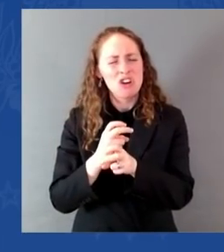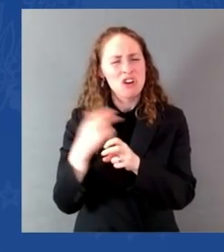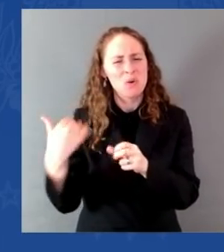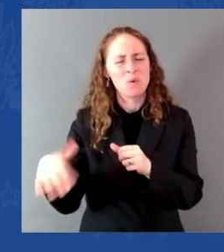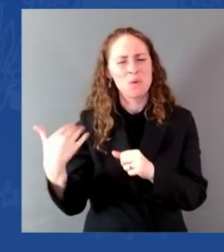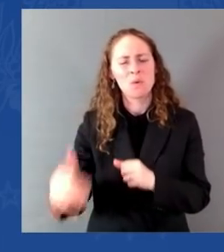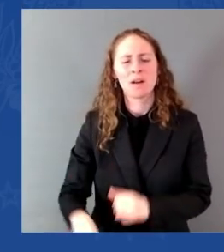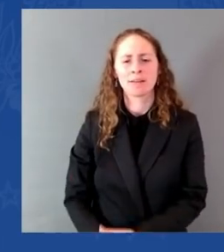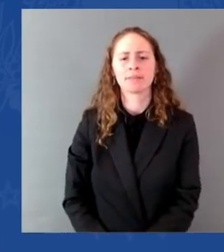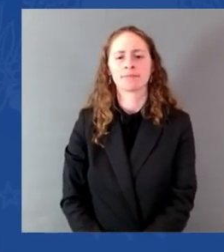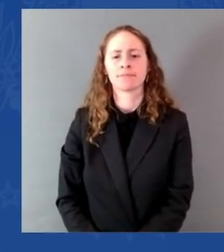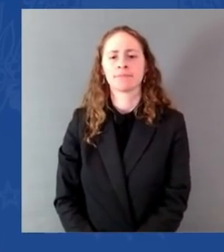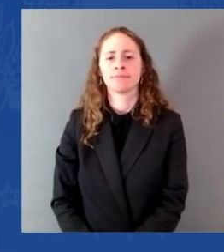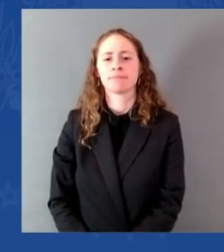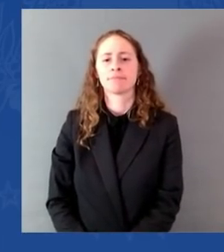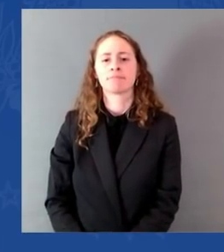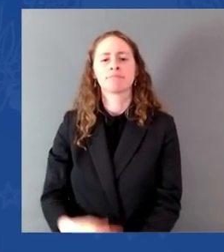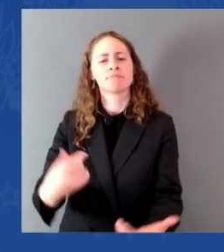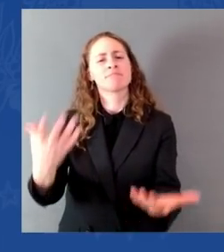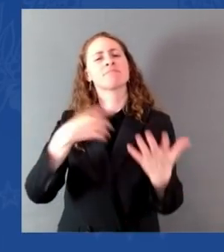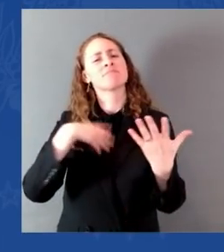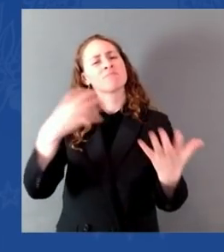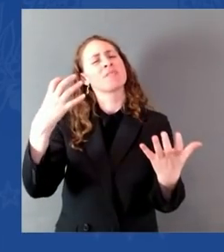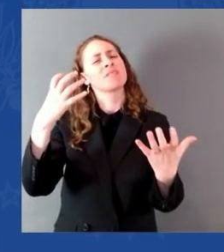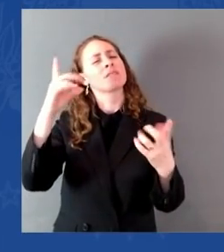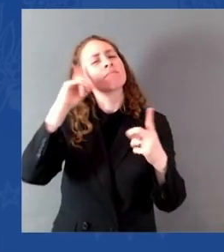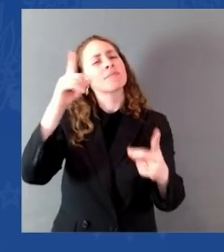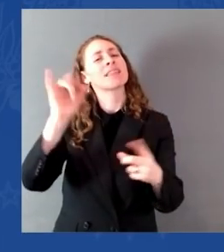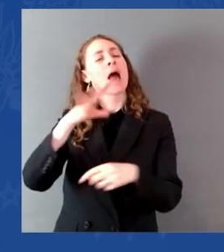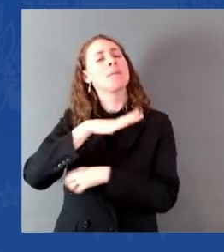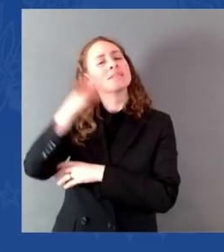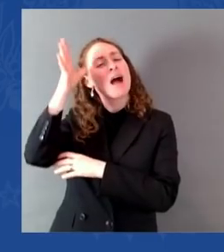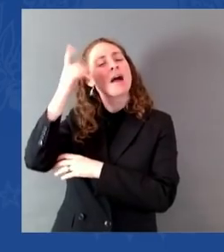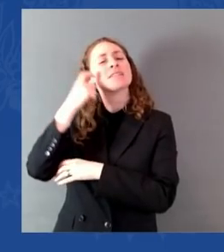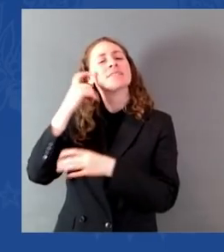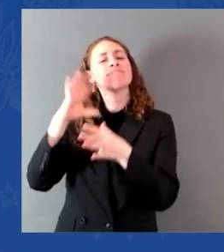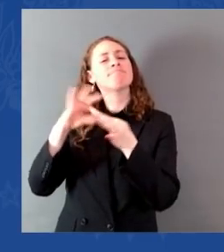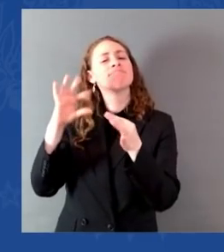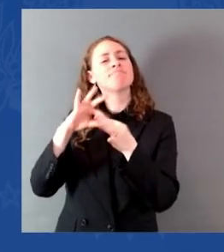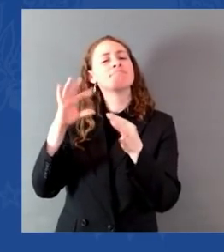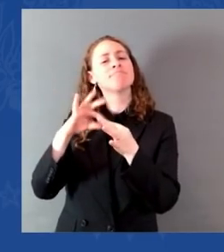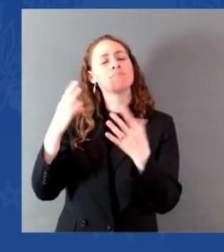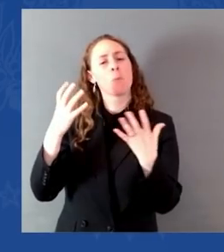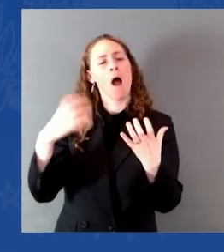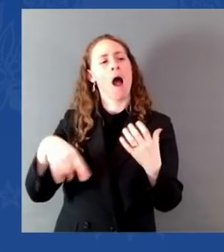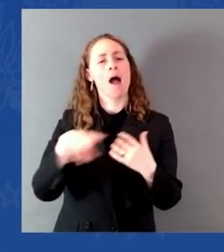My whole plan is designed to bring down the costs you face. For example: Lower costs for childcare,